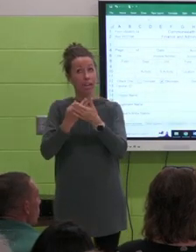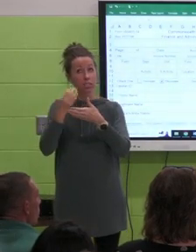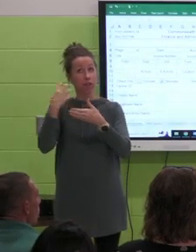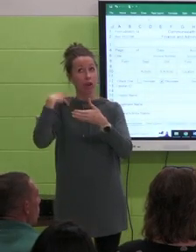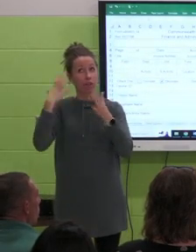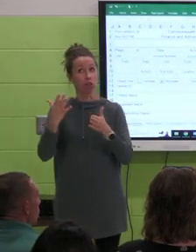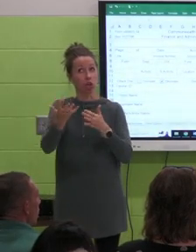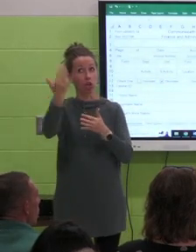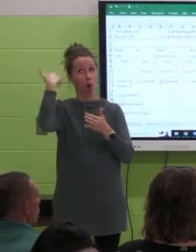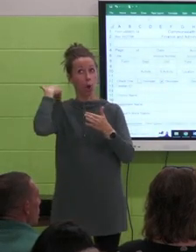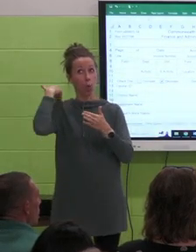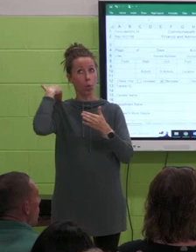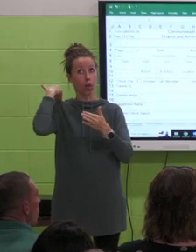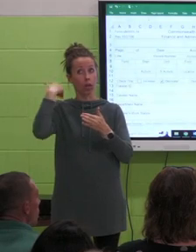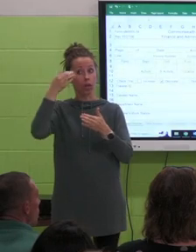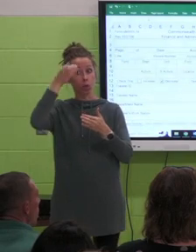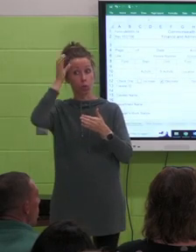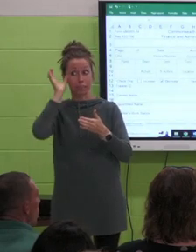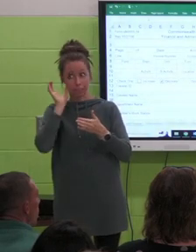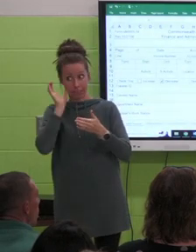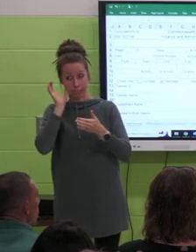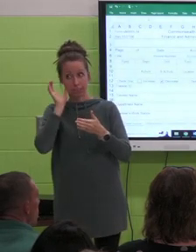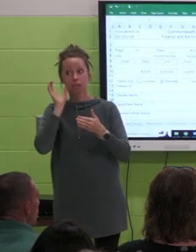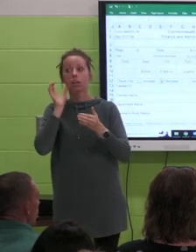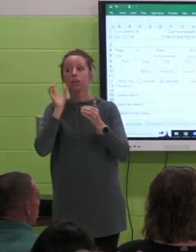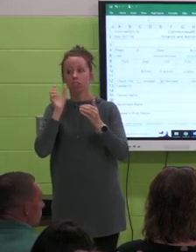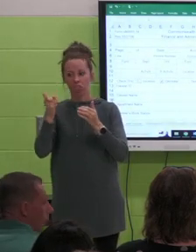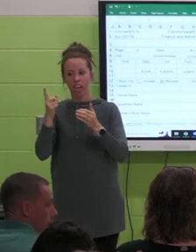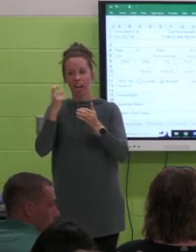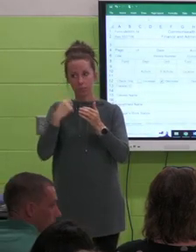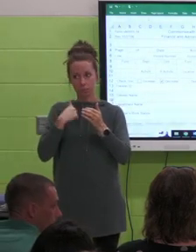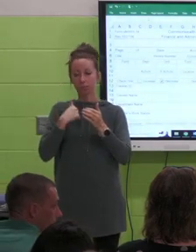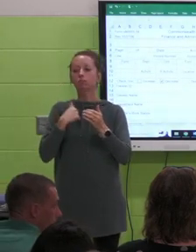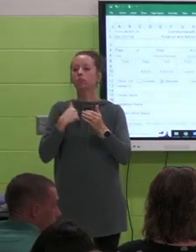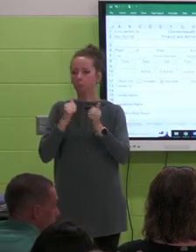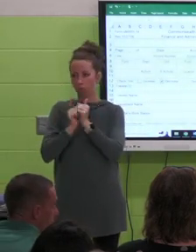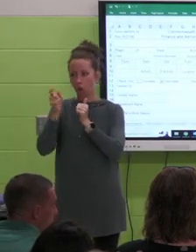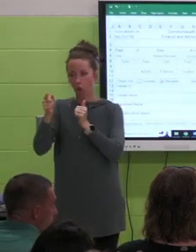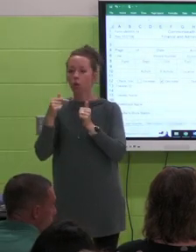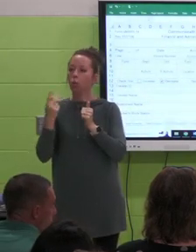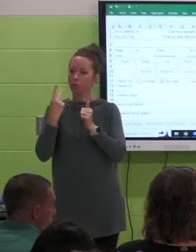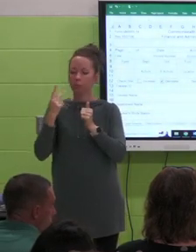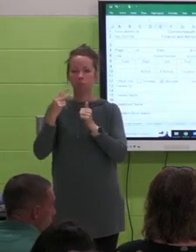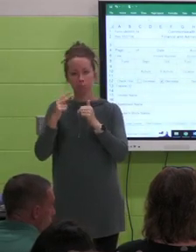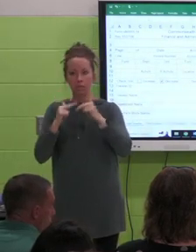and with her we built this we built what we have now right um so yes it goes through it is approved